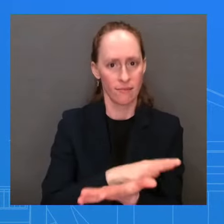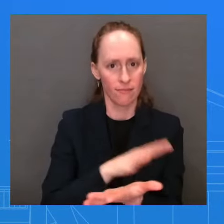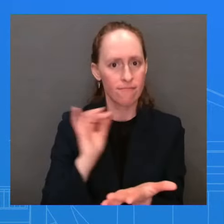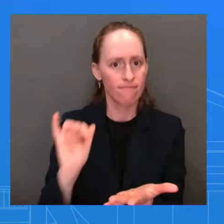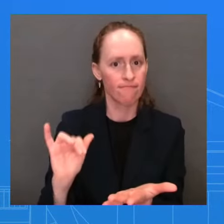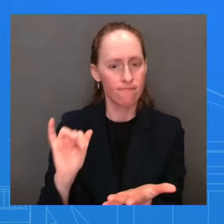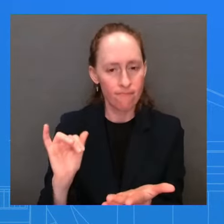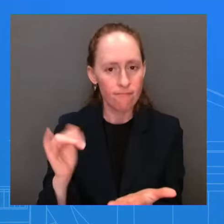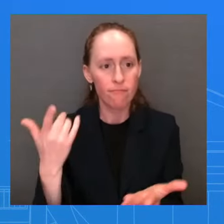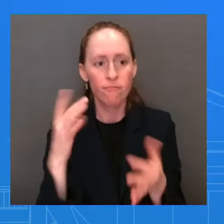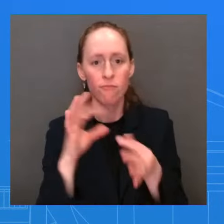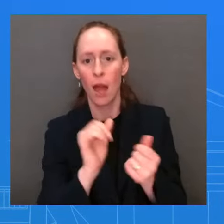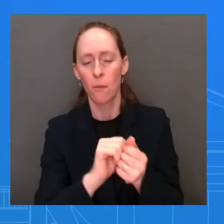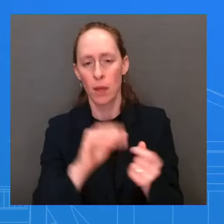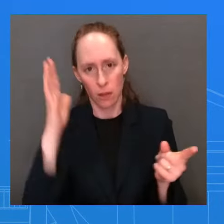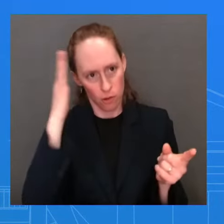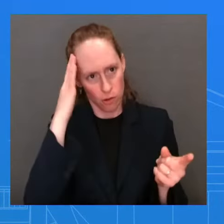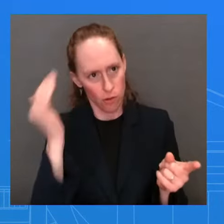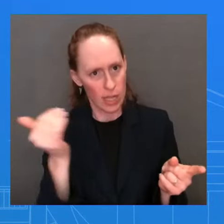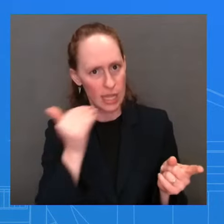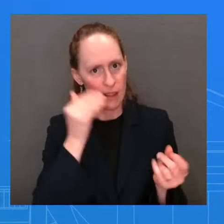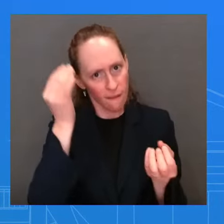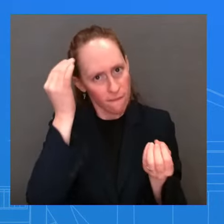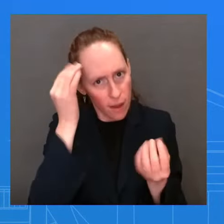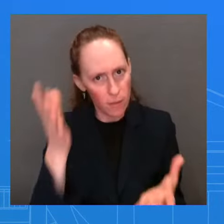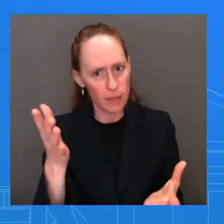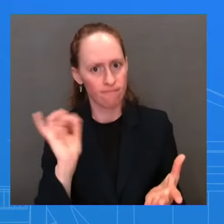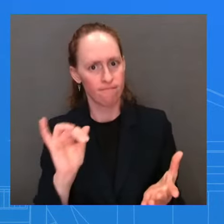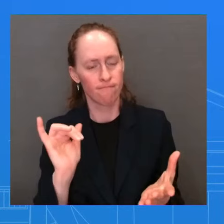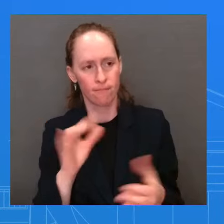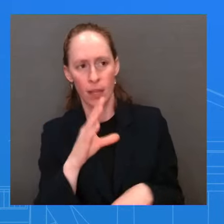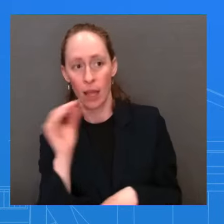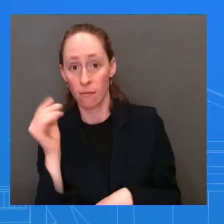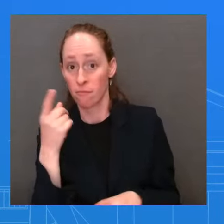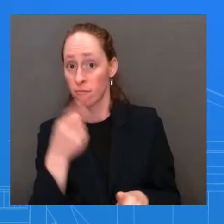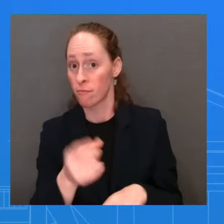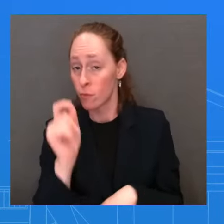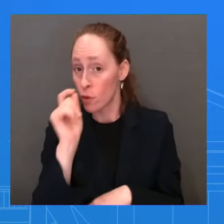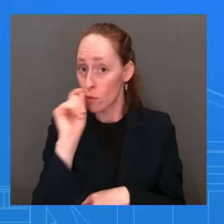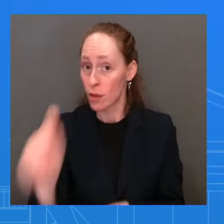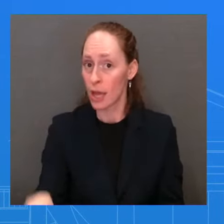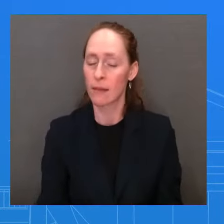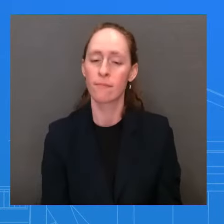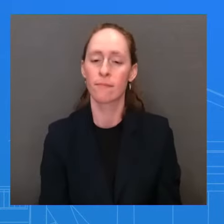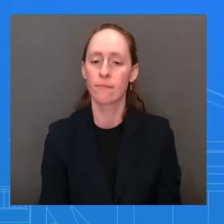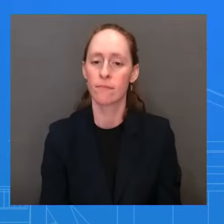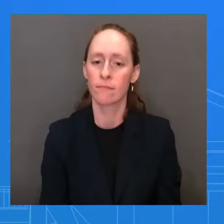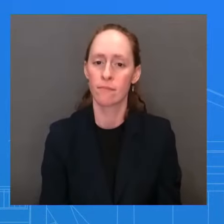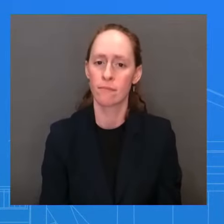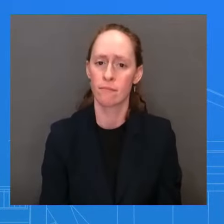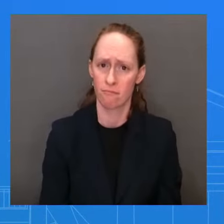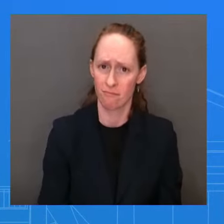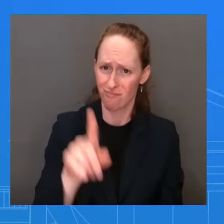intends to tell President Yoon about these leaks? Ms. Jean-Pierre: So, as you know, the President and the First Lady are very much looking forward